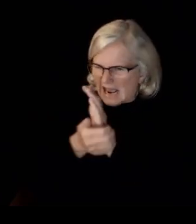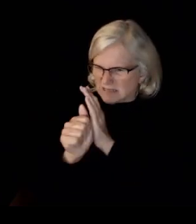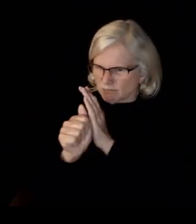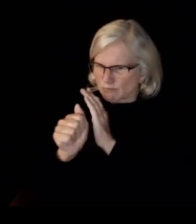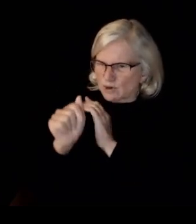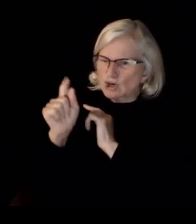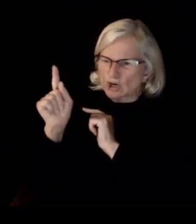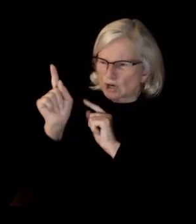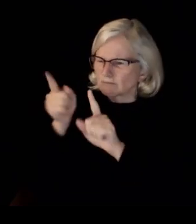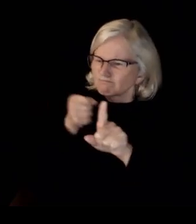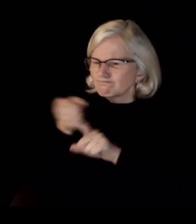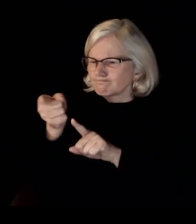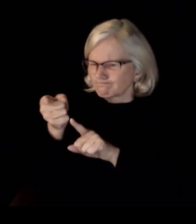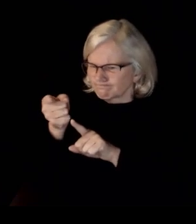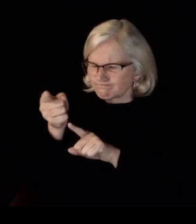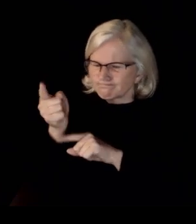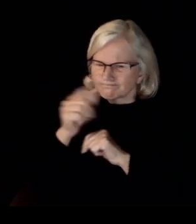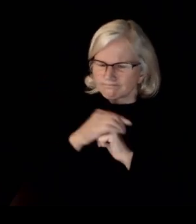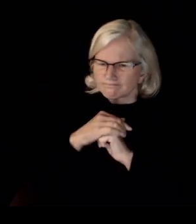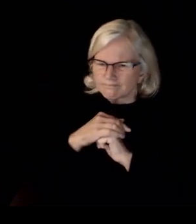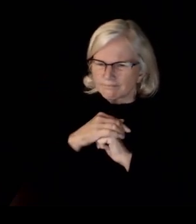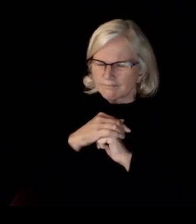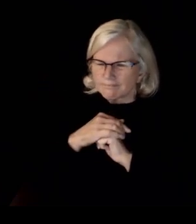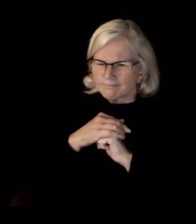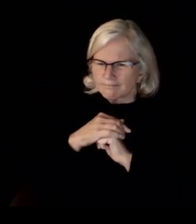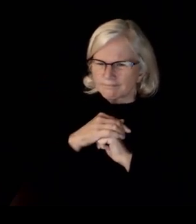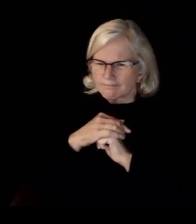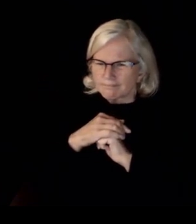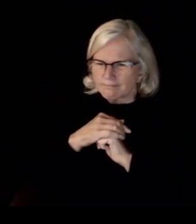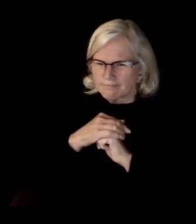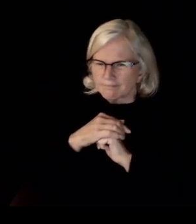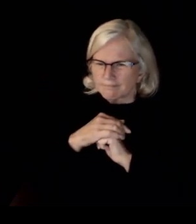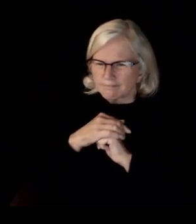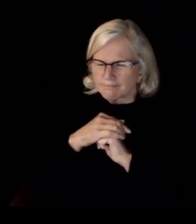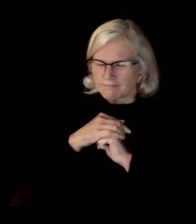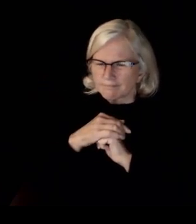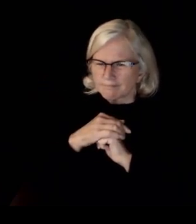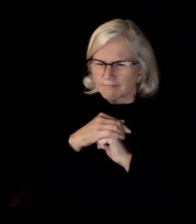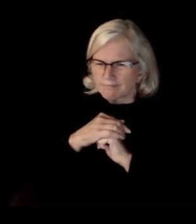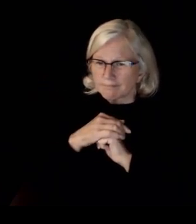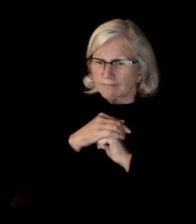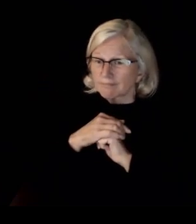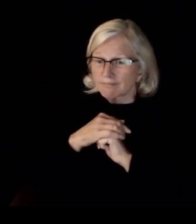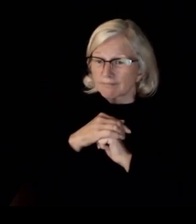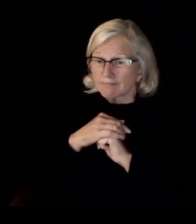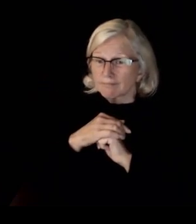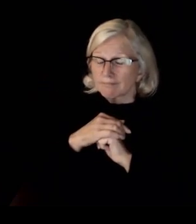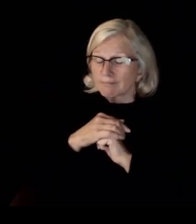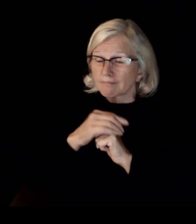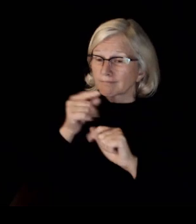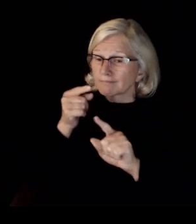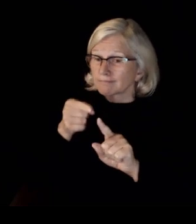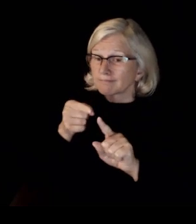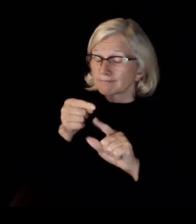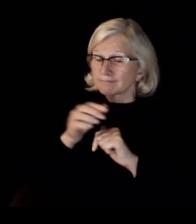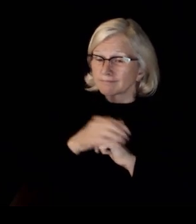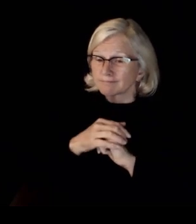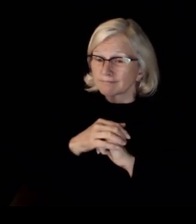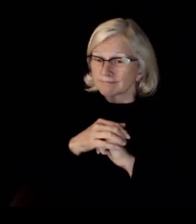in so I don't, the message I think to Minnesotans is this was a you know a helpful visit. It